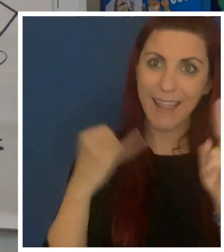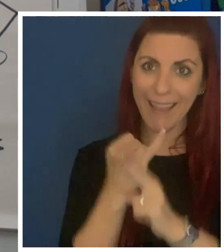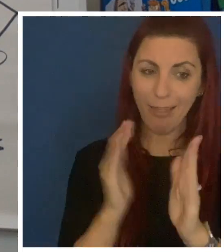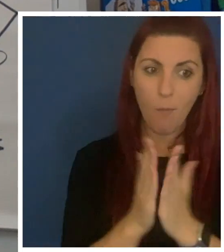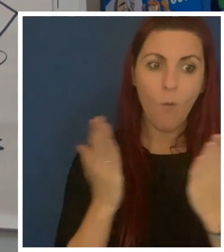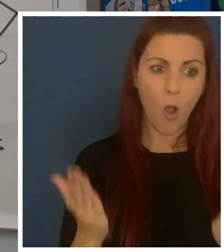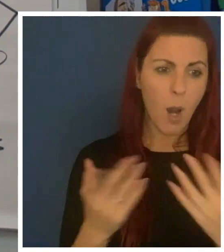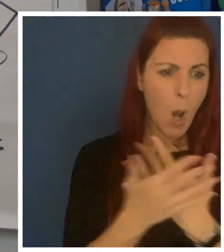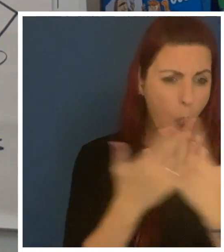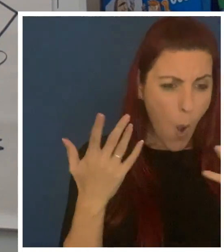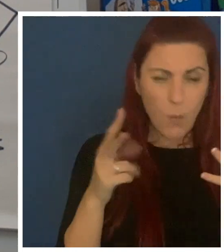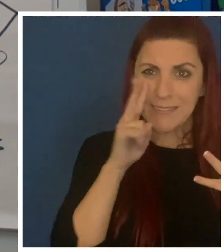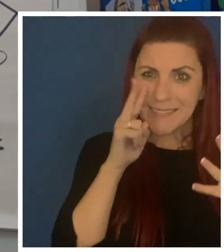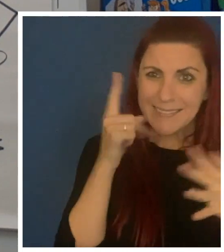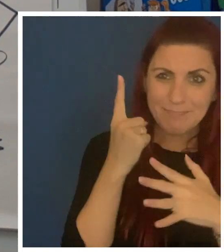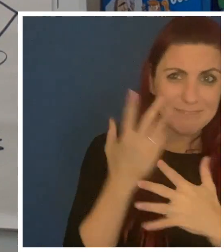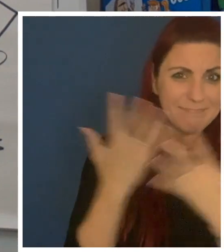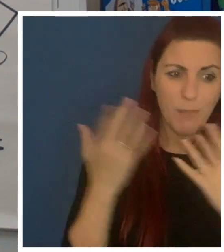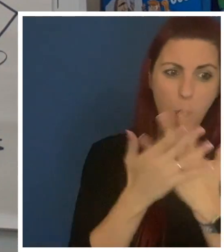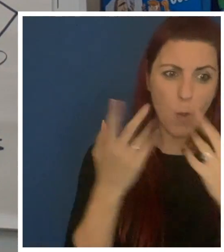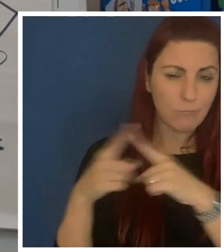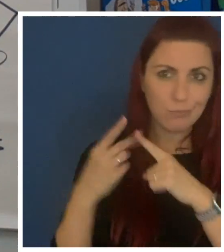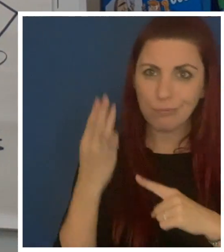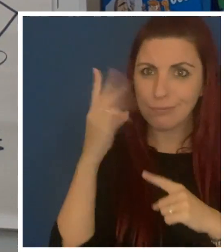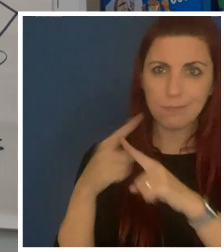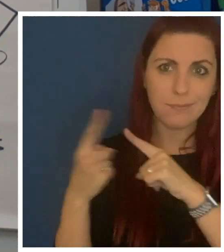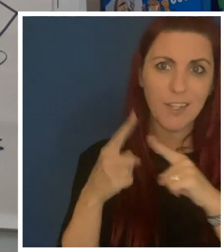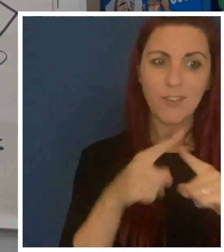There's loads of comic strips, there's loads of pictures, I hope you really enjoy